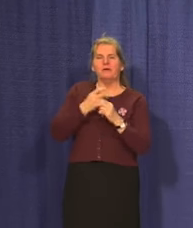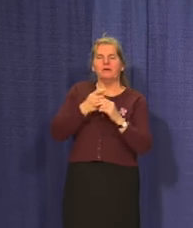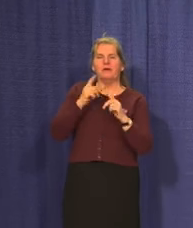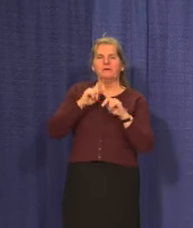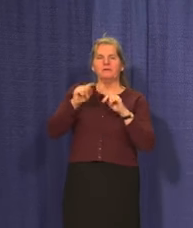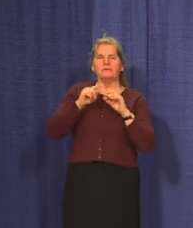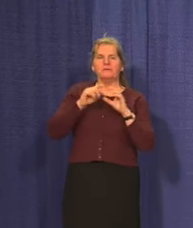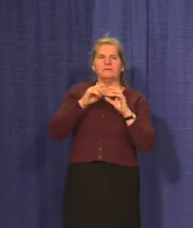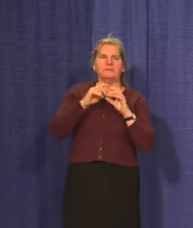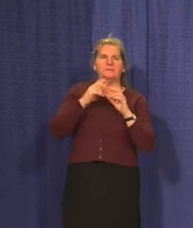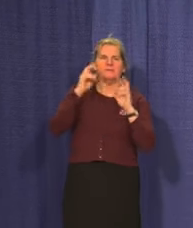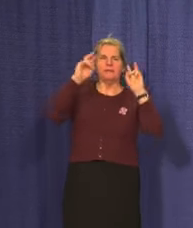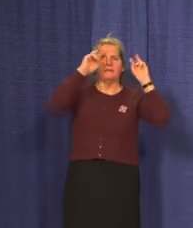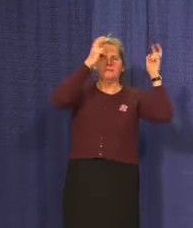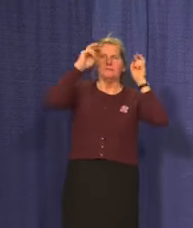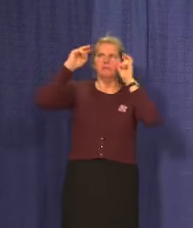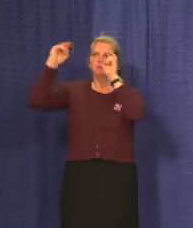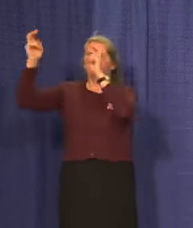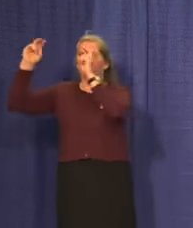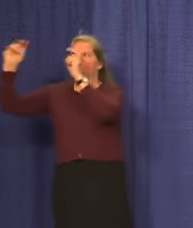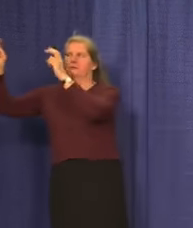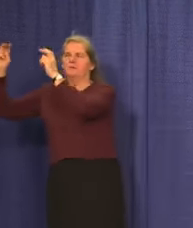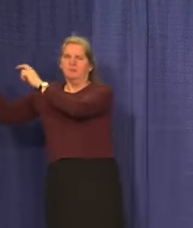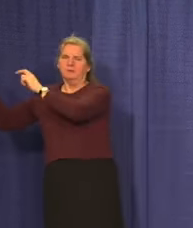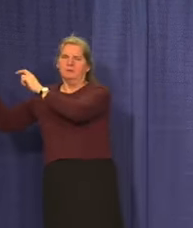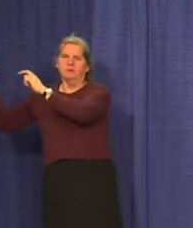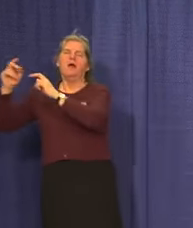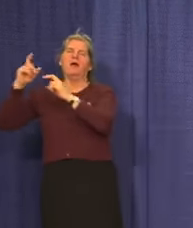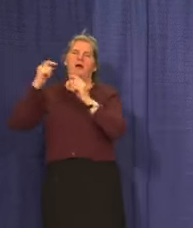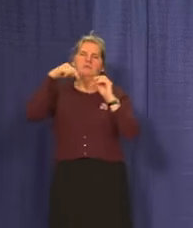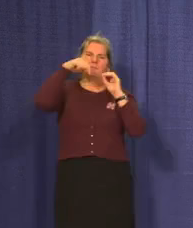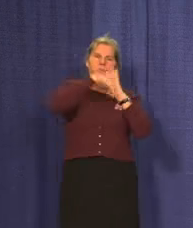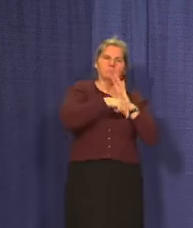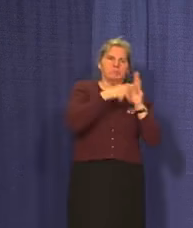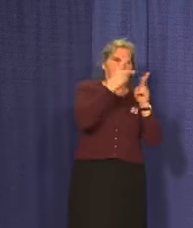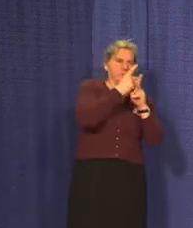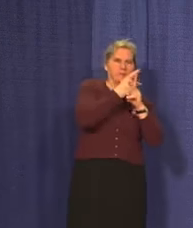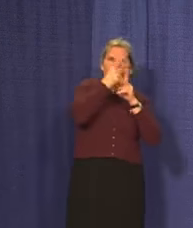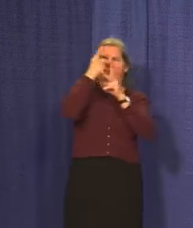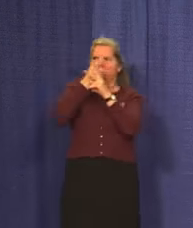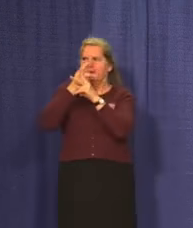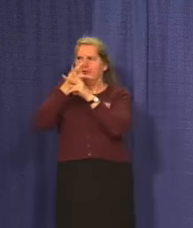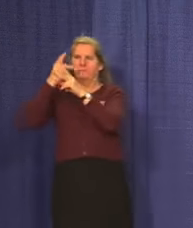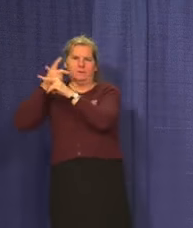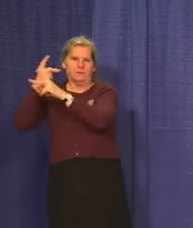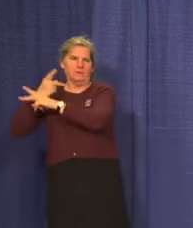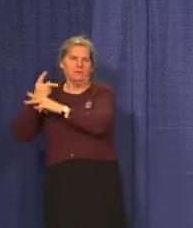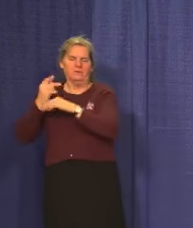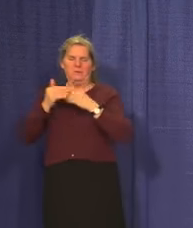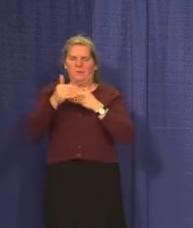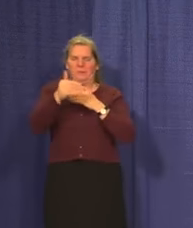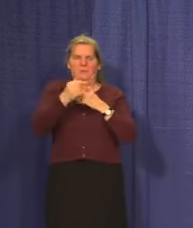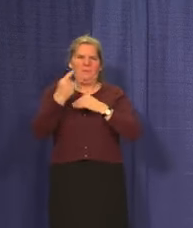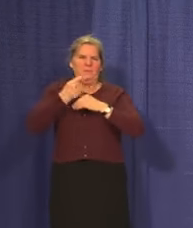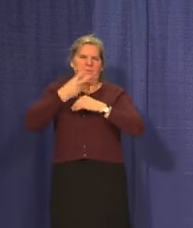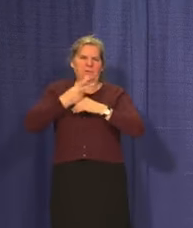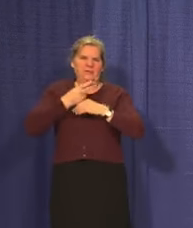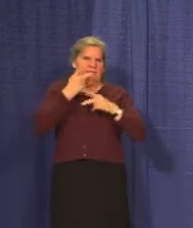CLARIFICATIONS AROUND THAT THAT I THINK WE NEED TO COMMUNICATE IN THE NEXT DAY OR SO TO MAKE IT